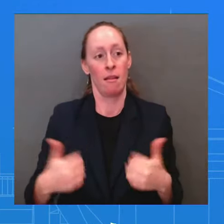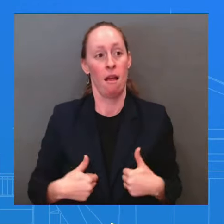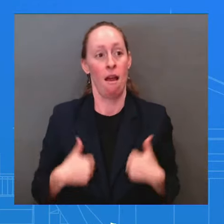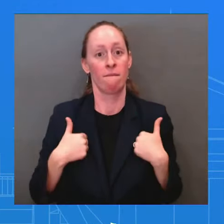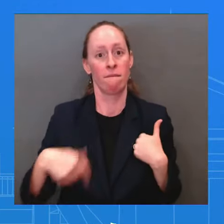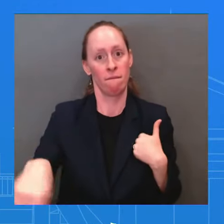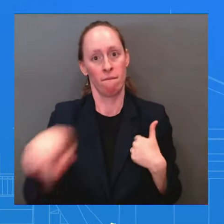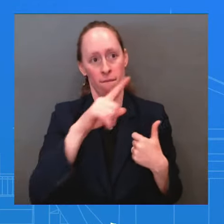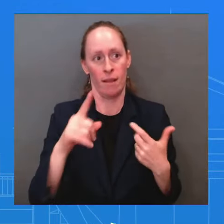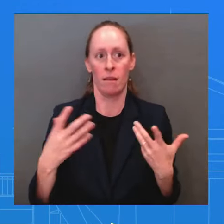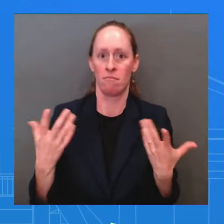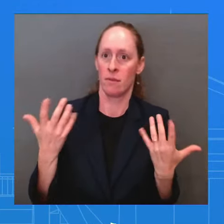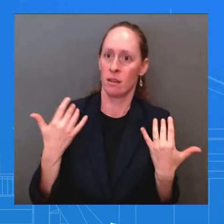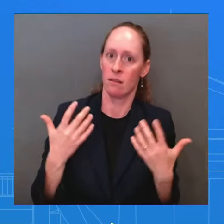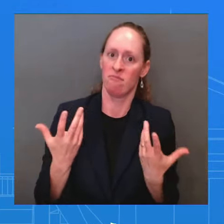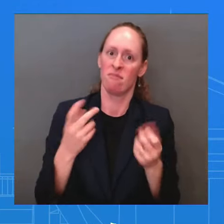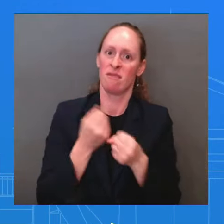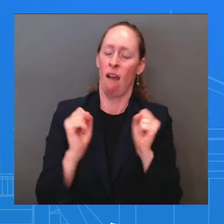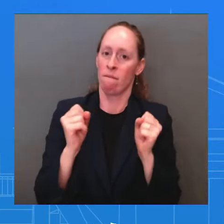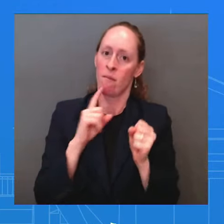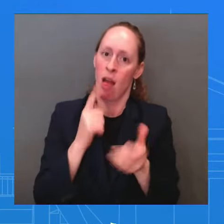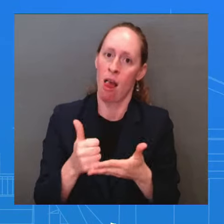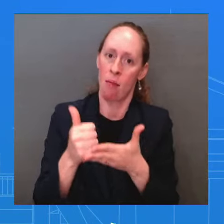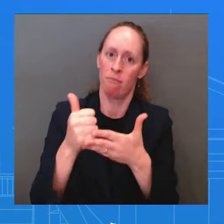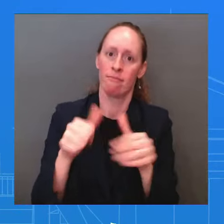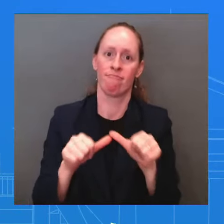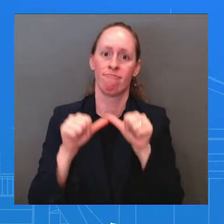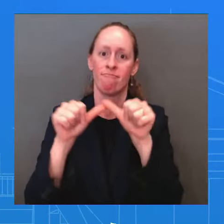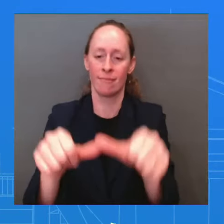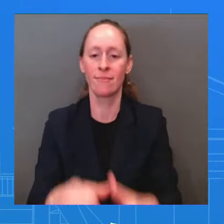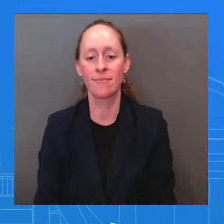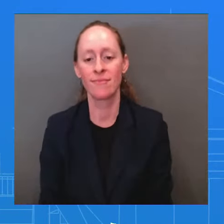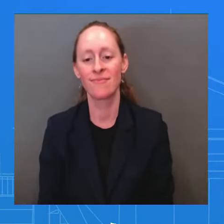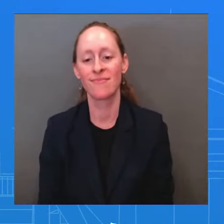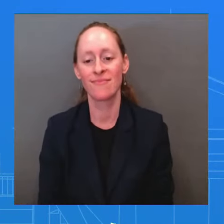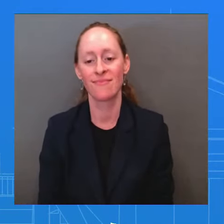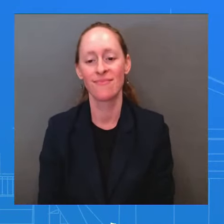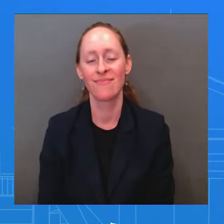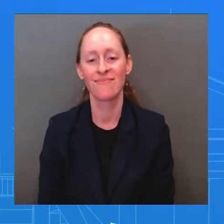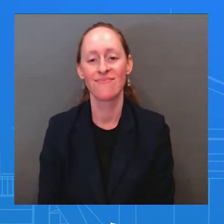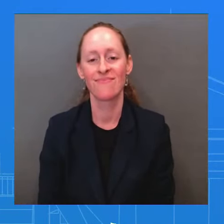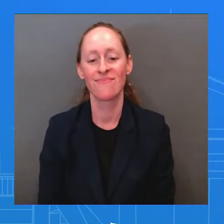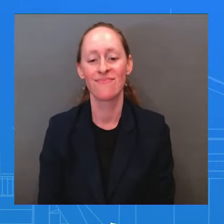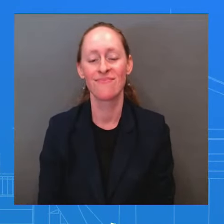So, this is a -- when you when you look at the vaccines, that -- that -- these new boosters,